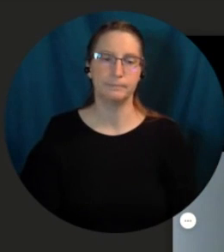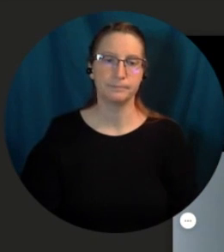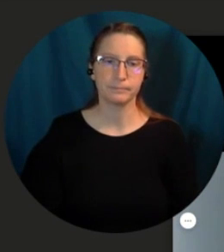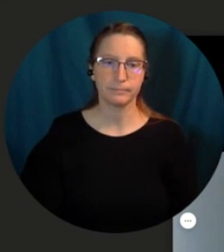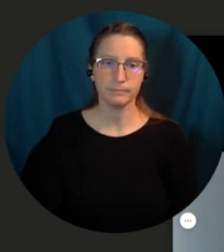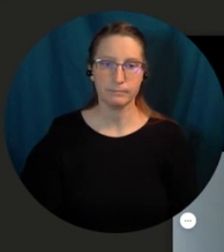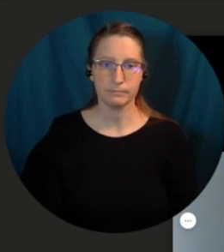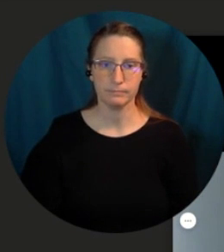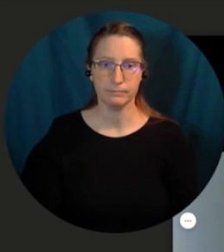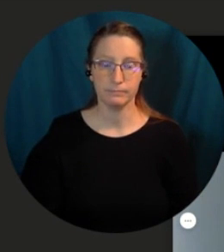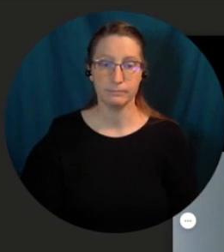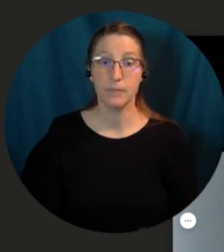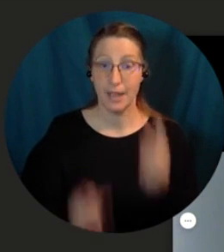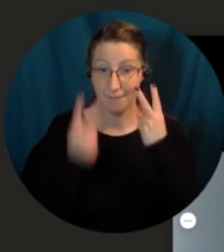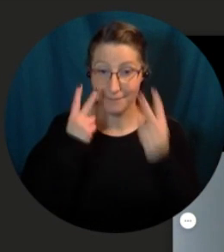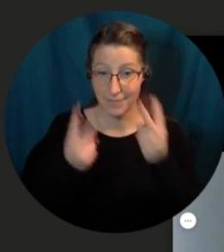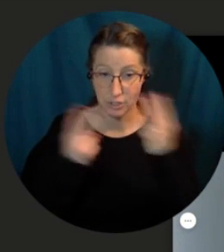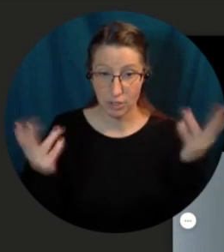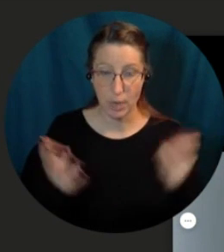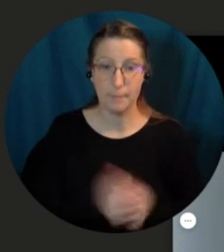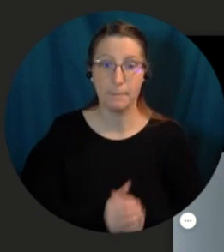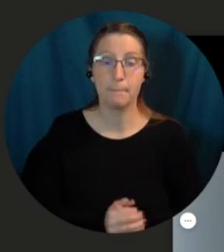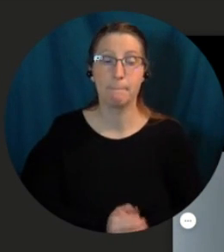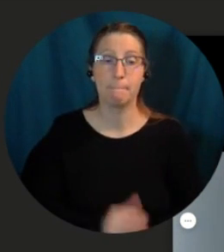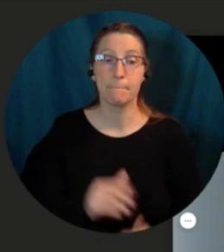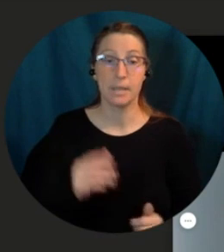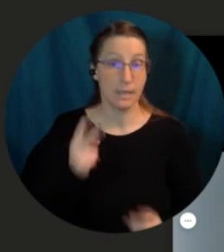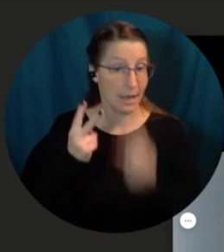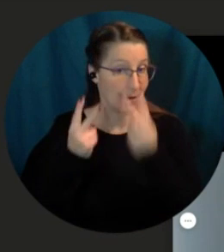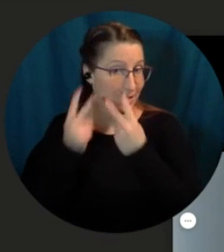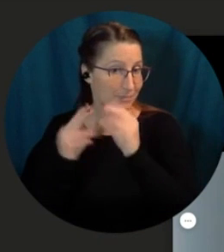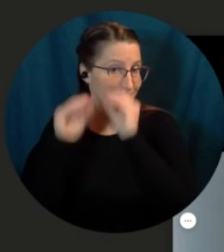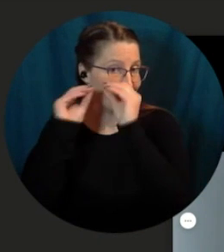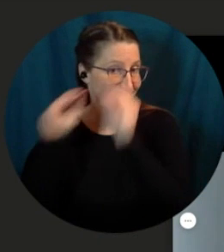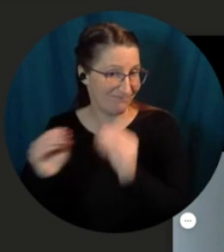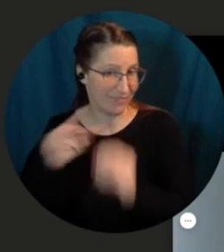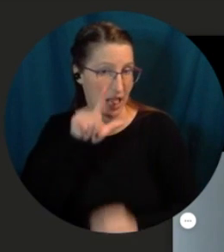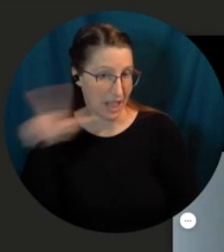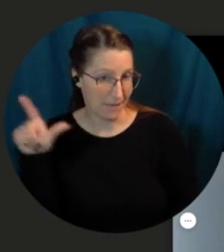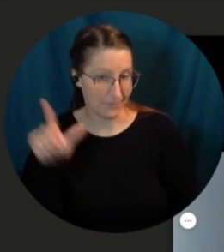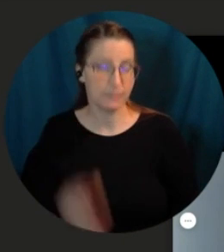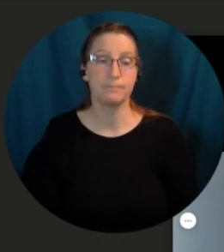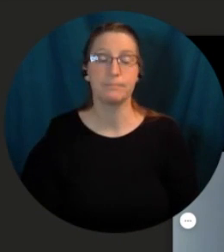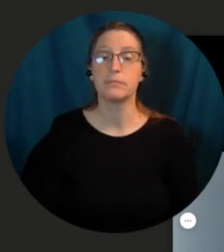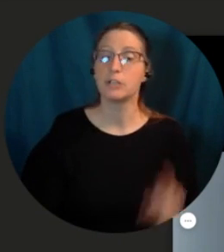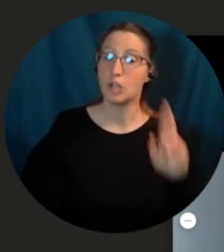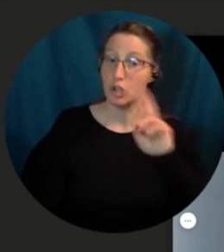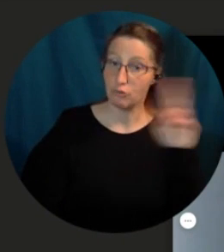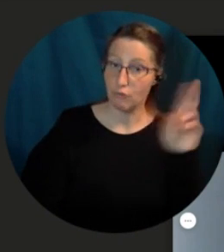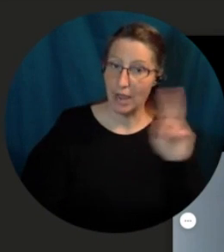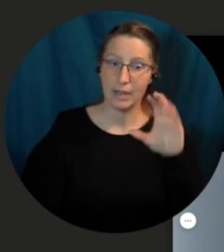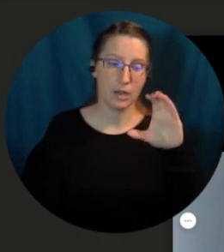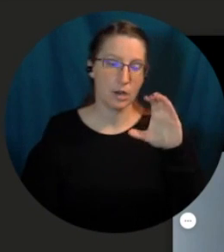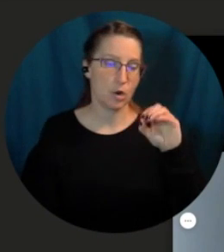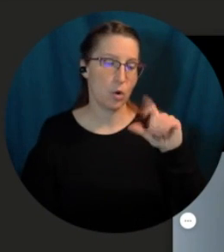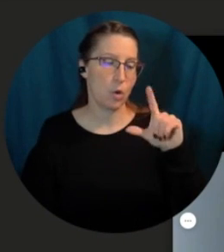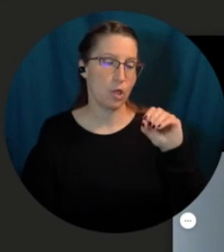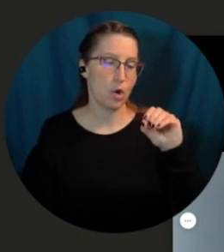For his vision, he has no vision in the left eye and right eye colobomas.